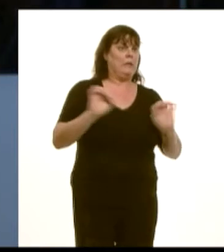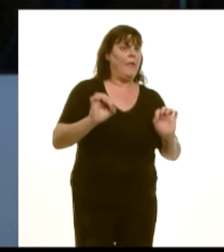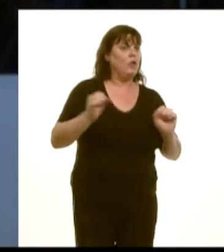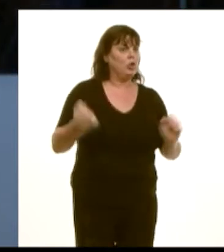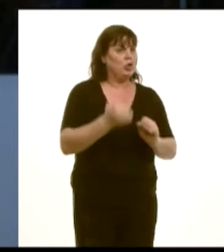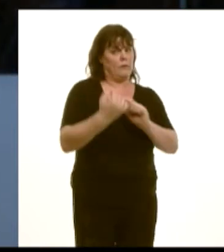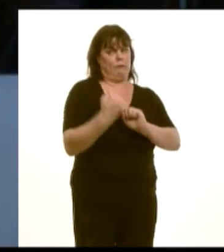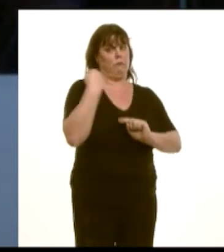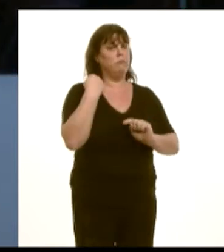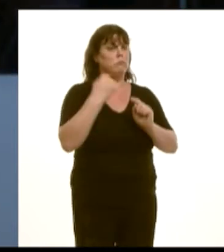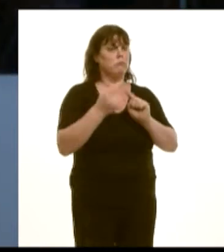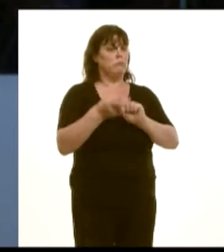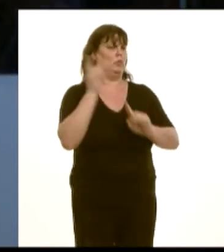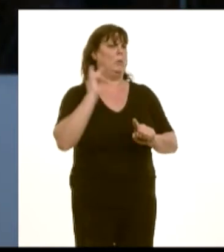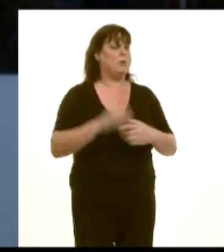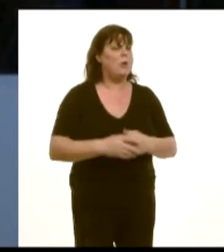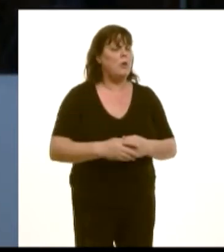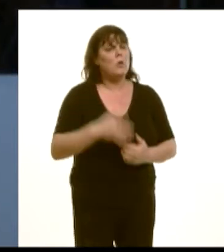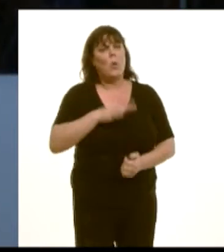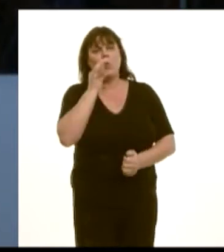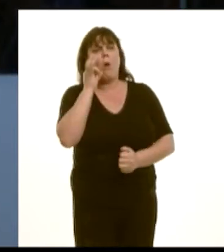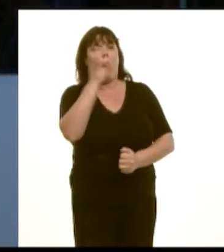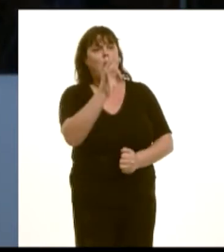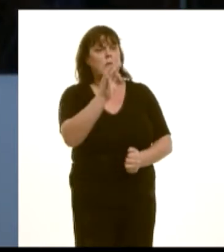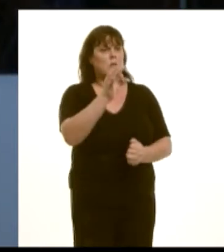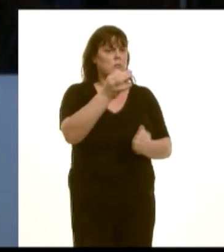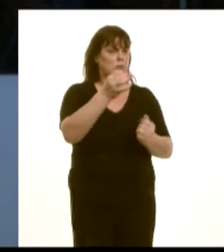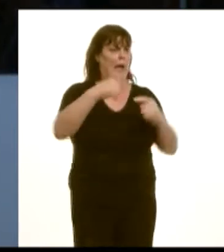as a scrutiniser, and the importance of transparency in Government, could you explain the delay,